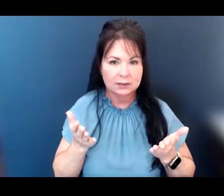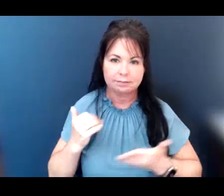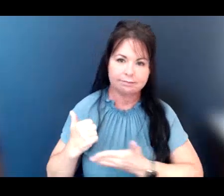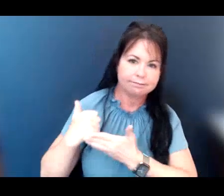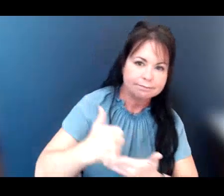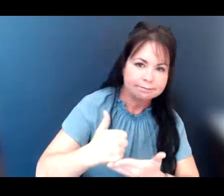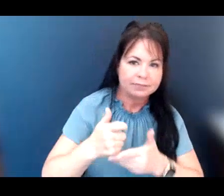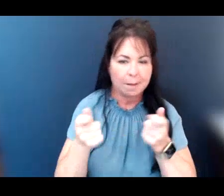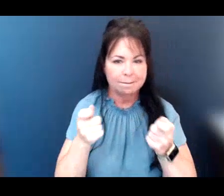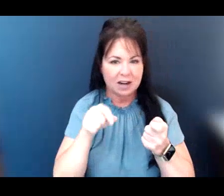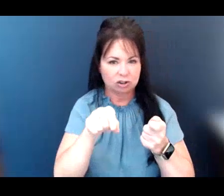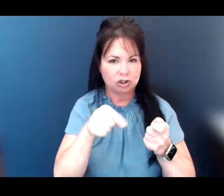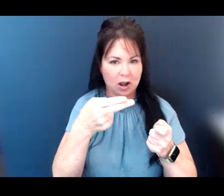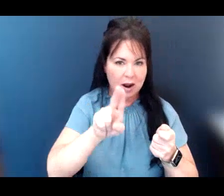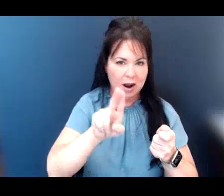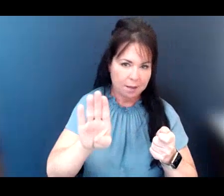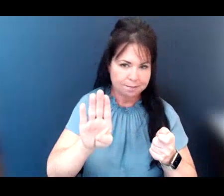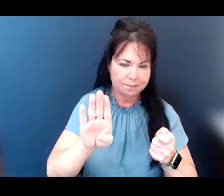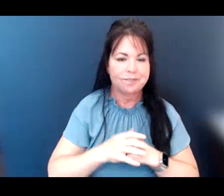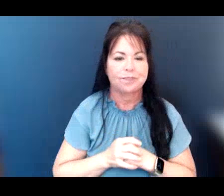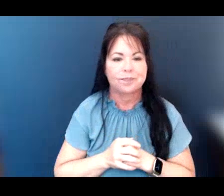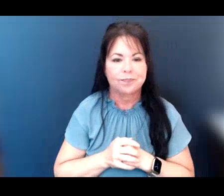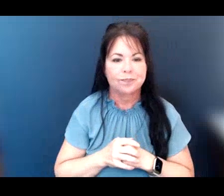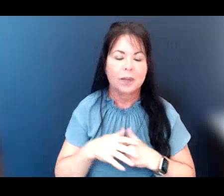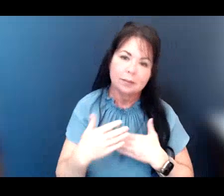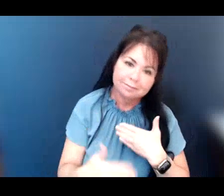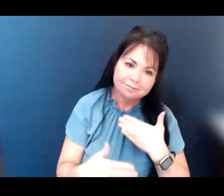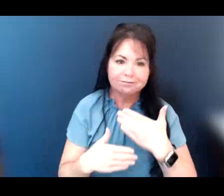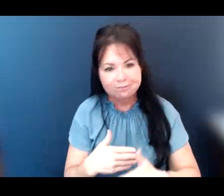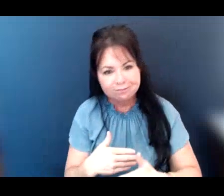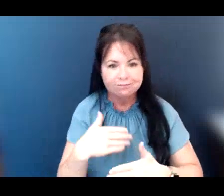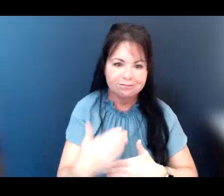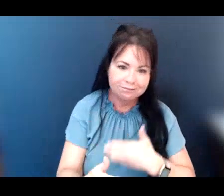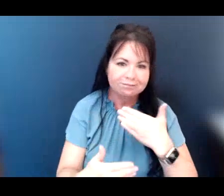It's going about as you would expect, right? Trying to redesign a website, lots of back and forth,